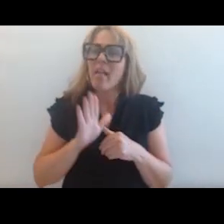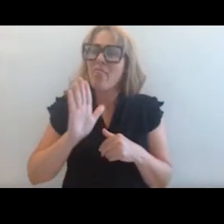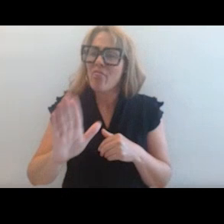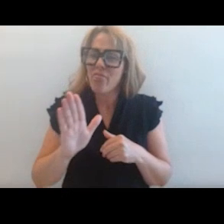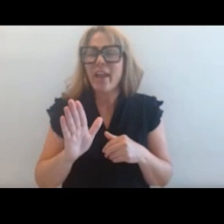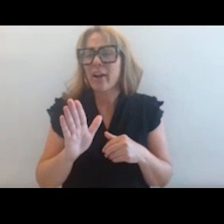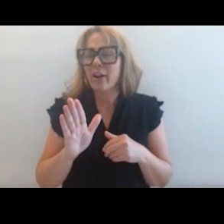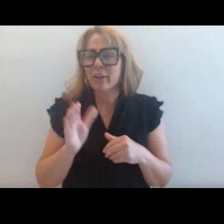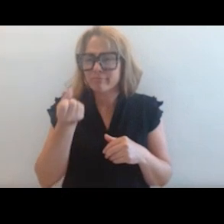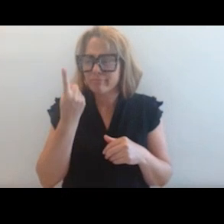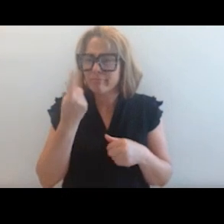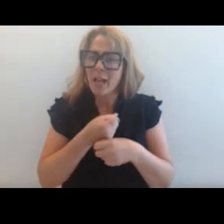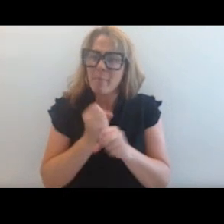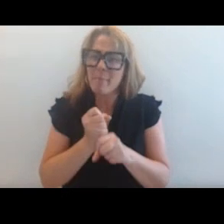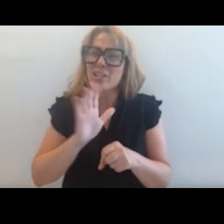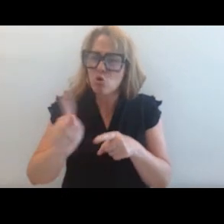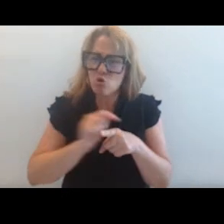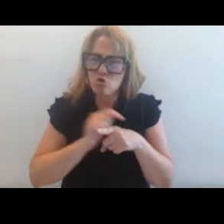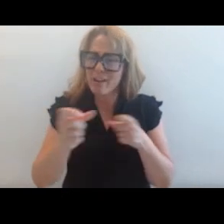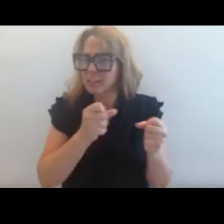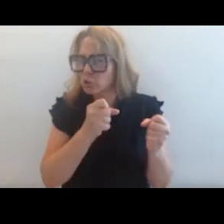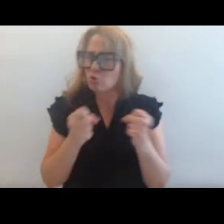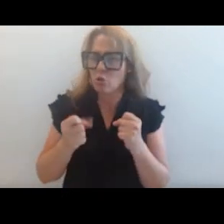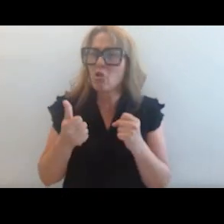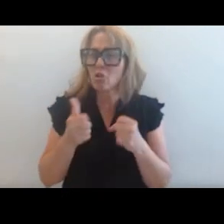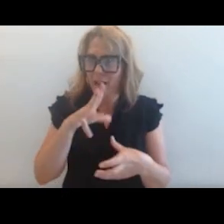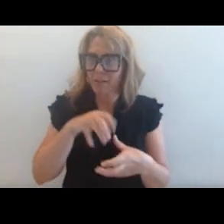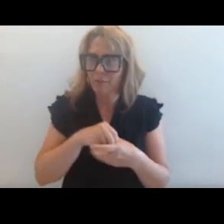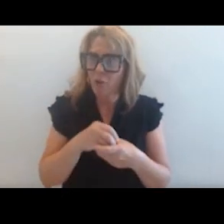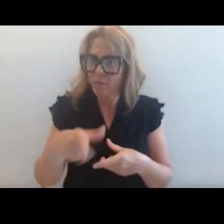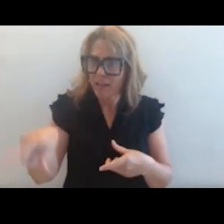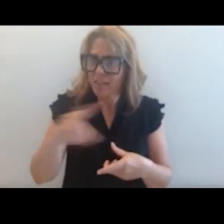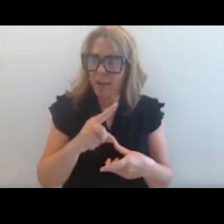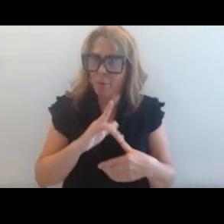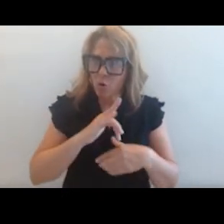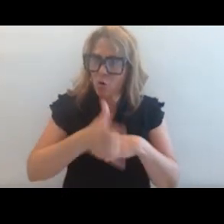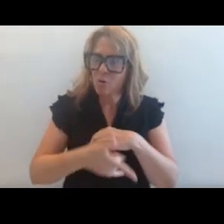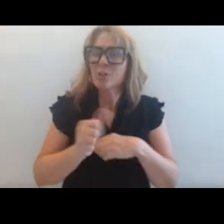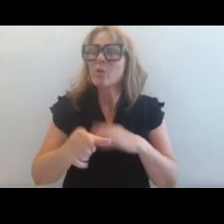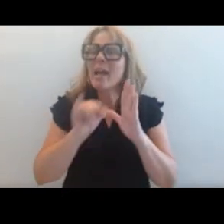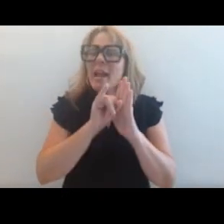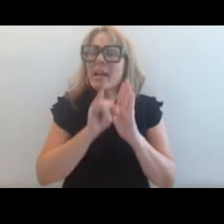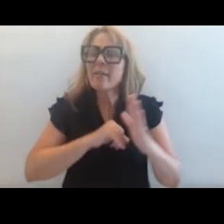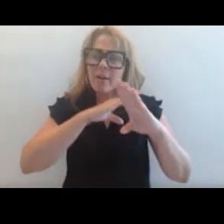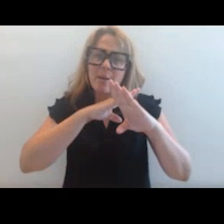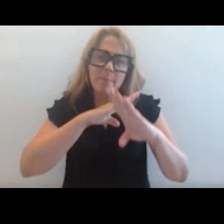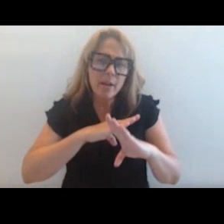training stronger. By involving them early, you can identify barriers and opportunities that